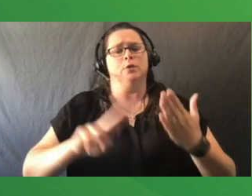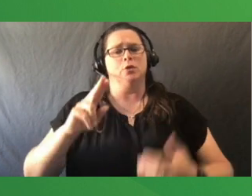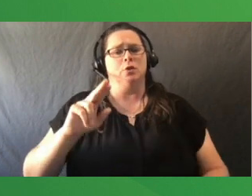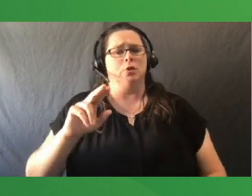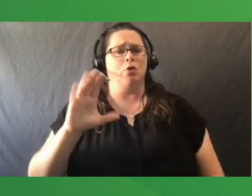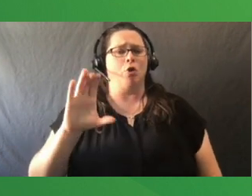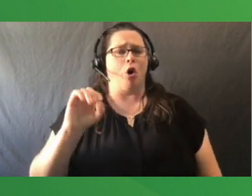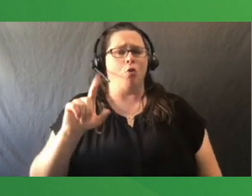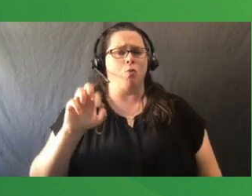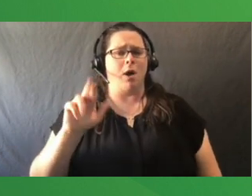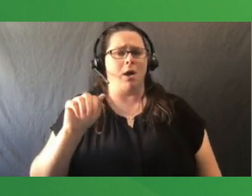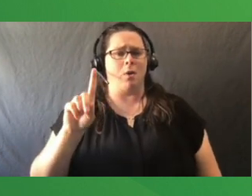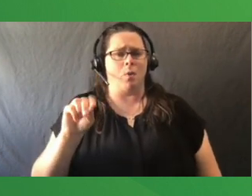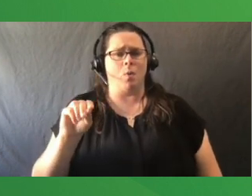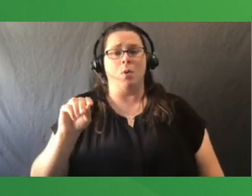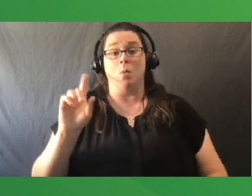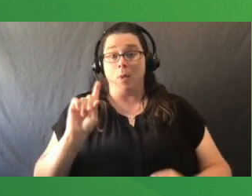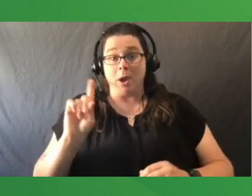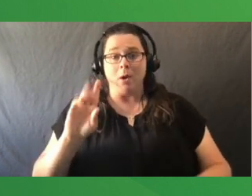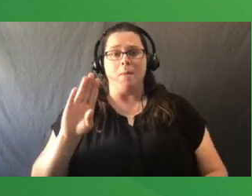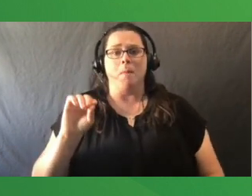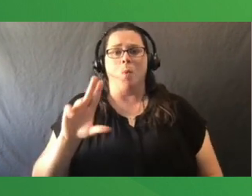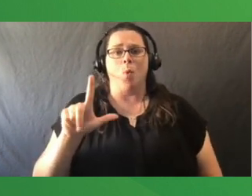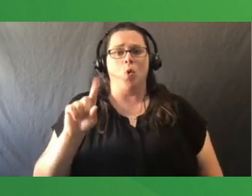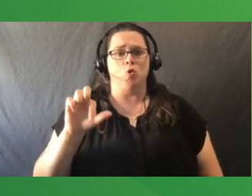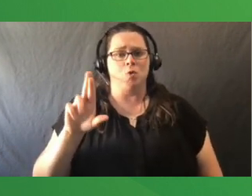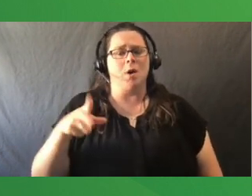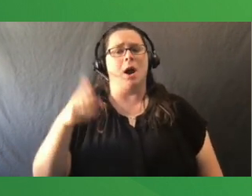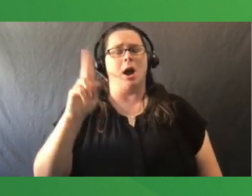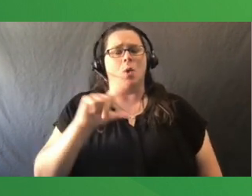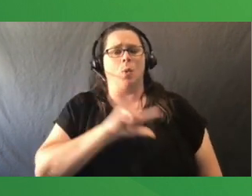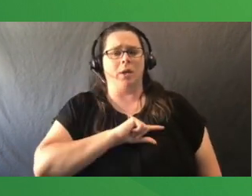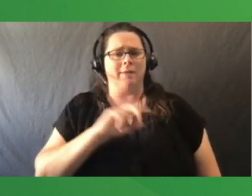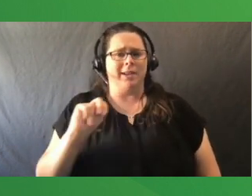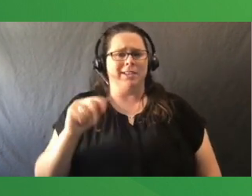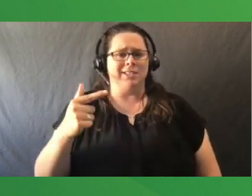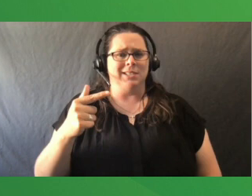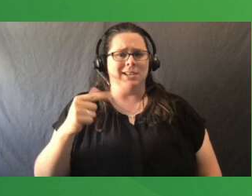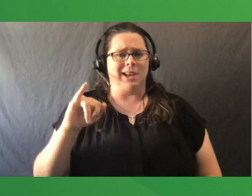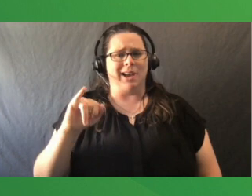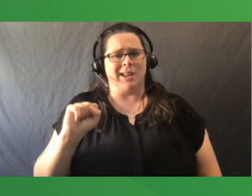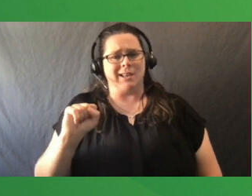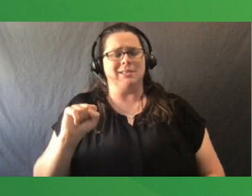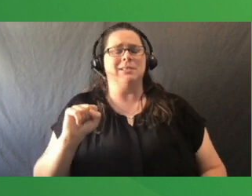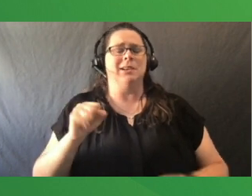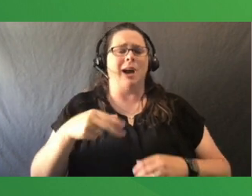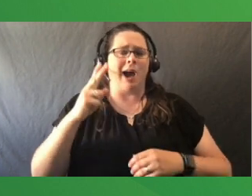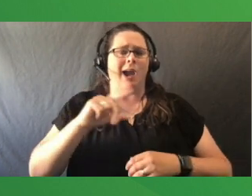and both developing high quality NGSS aligned high school and middle school storyline units.